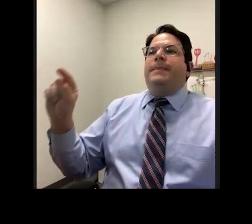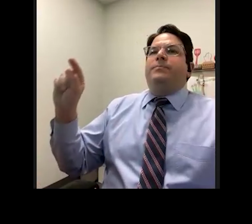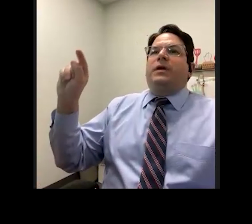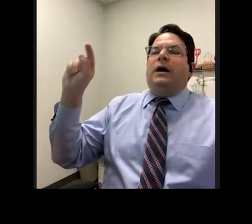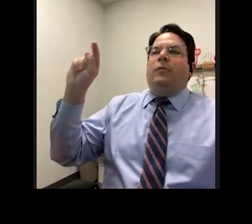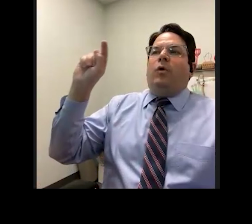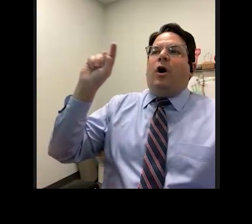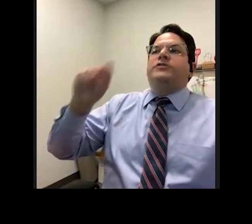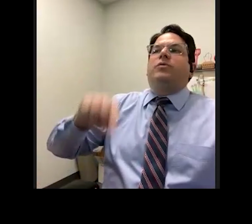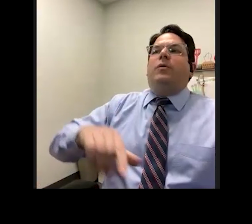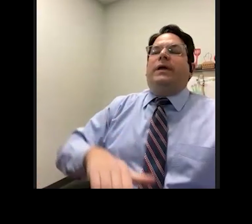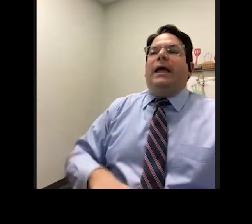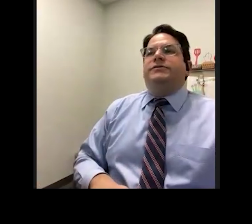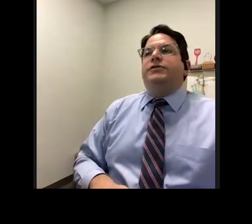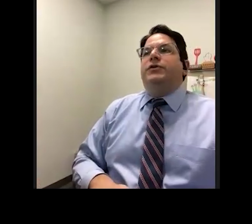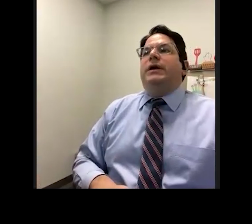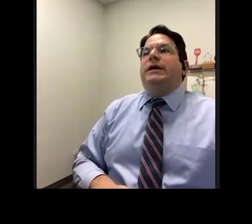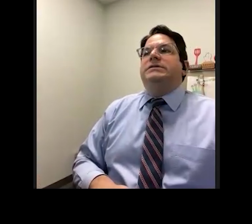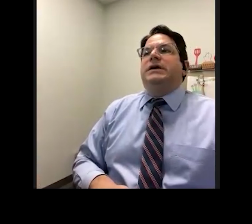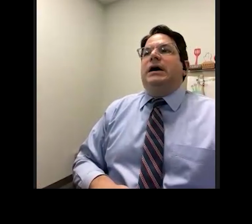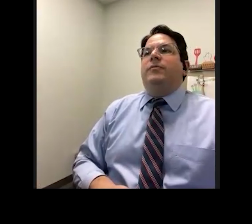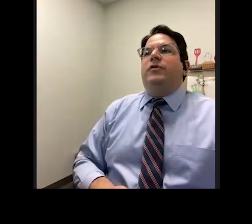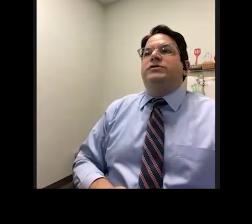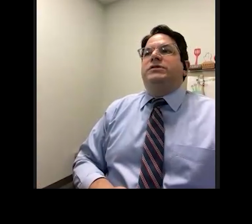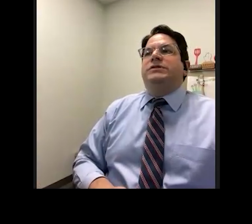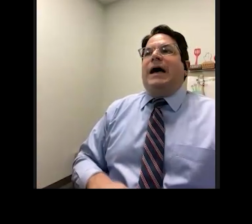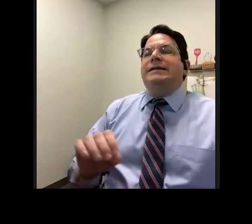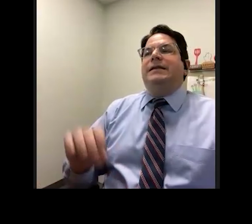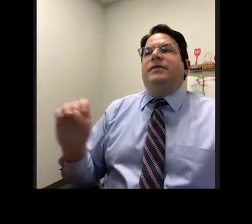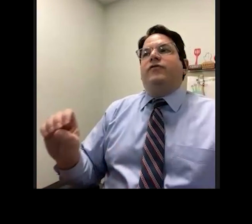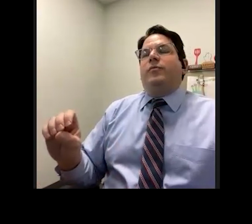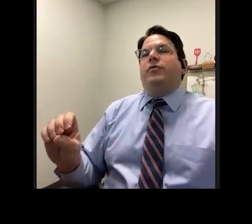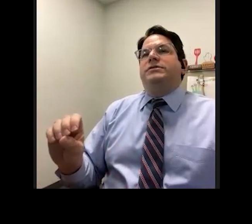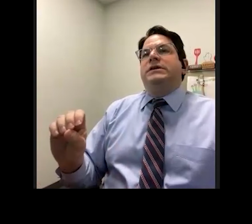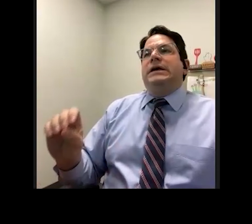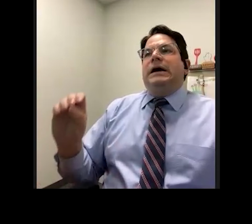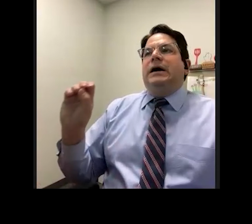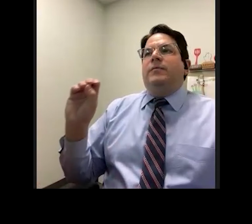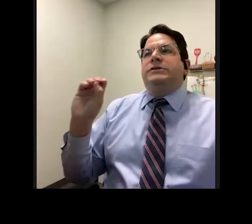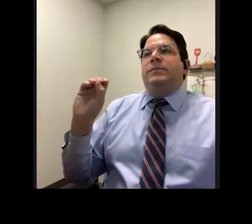But also what we can't do is those ID theft reports,